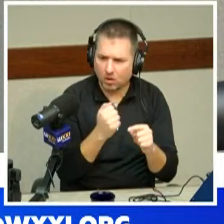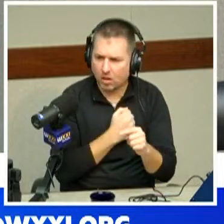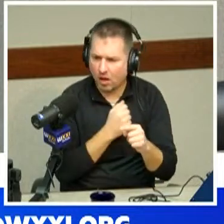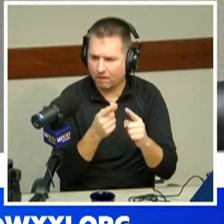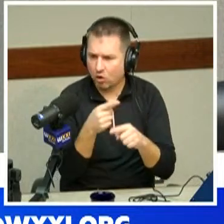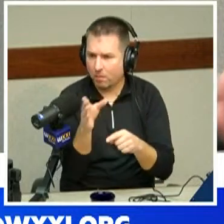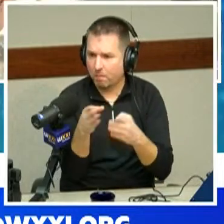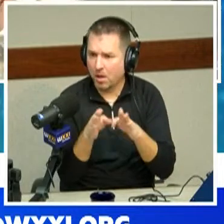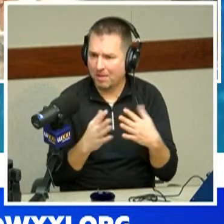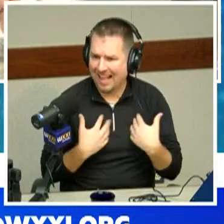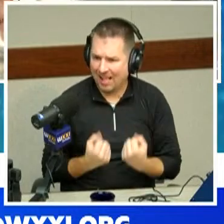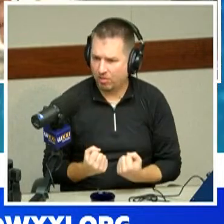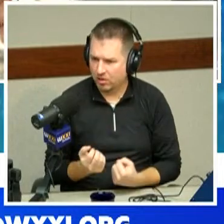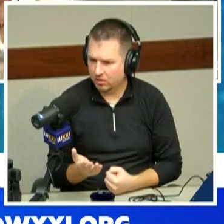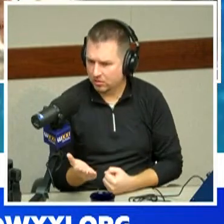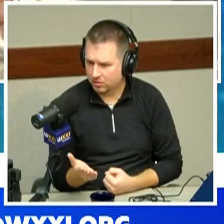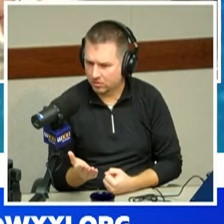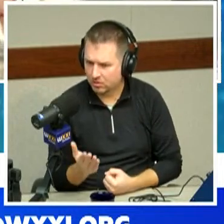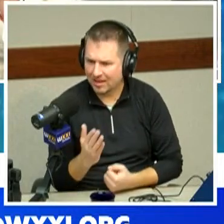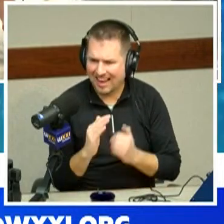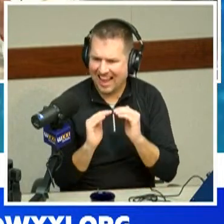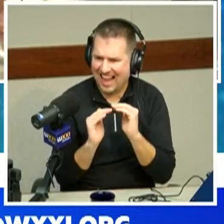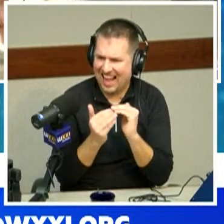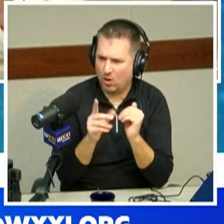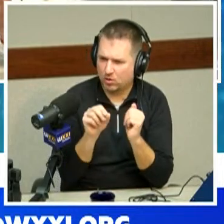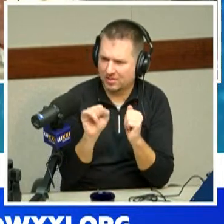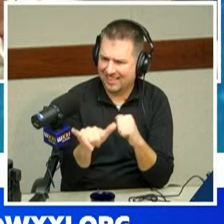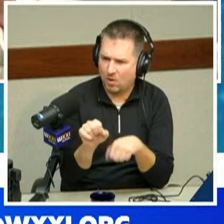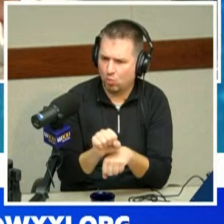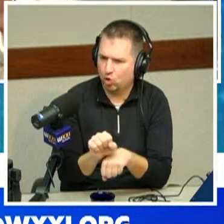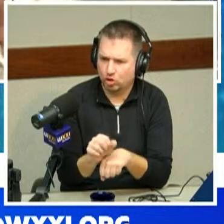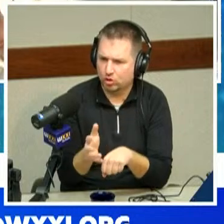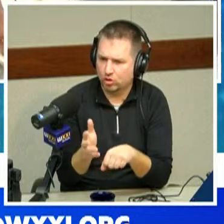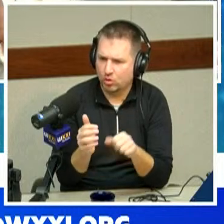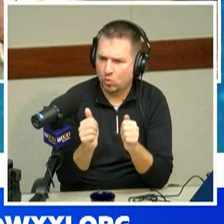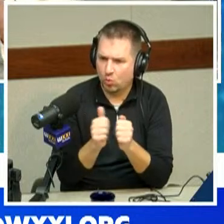public health side um you know how does how does that work with within the other work that you're